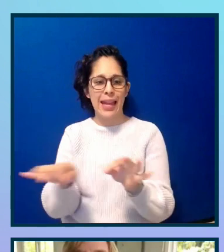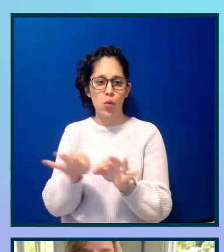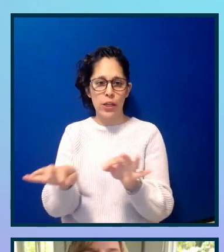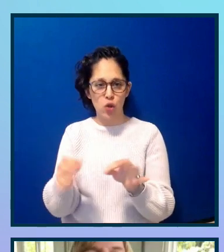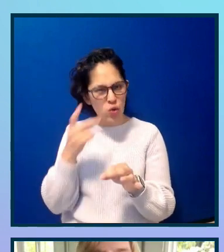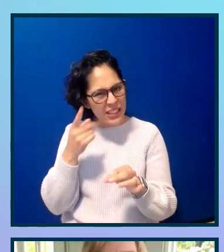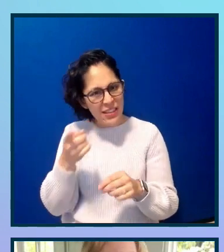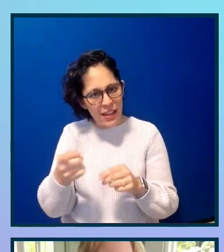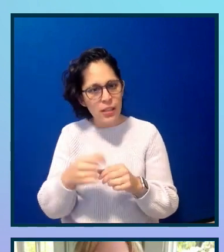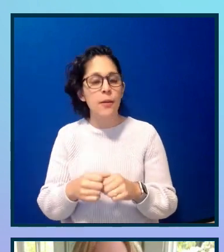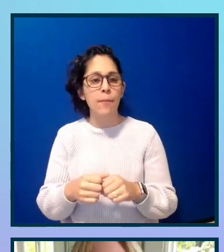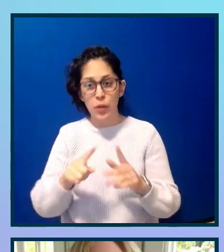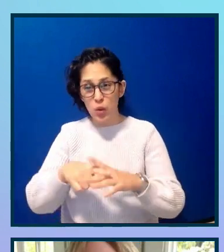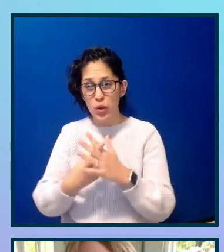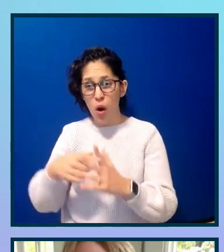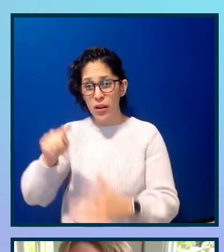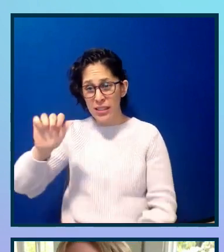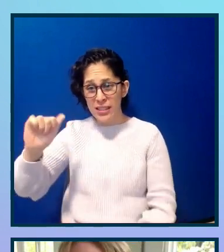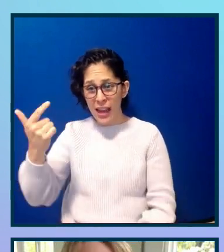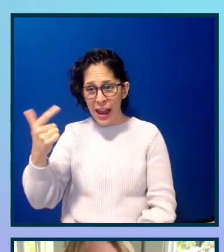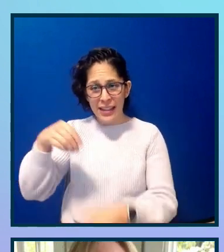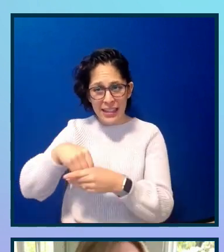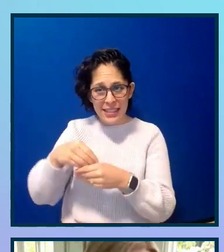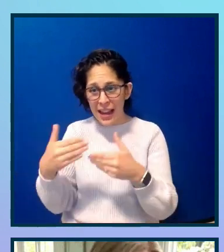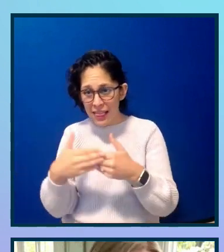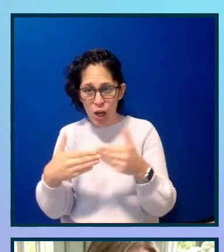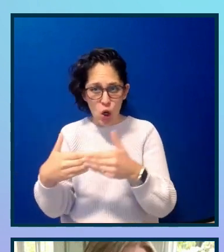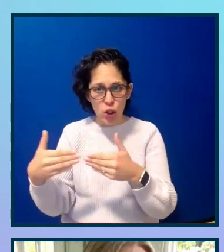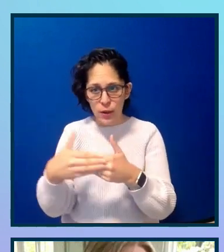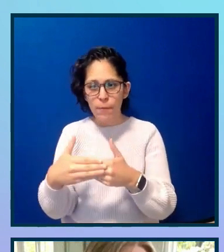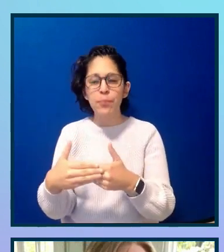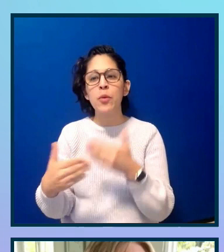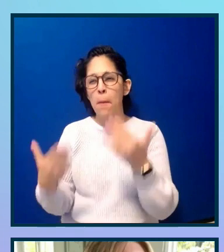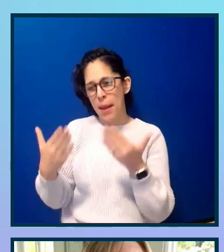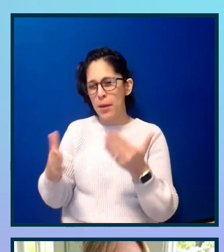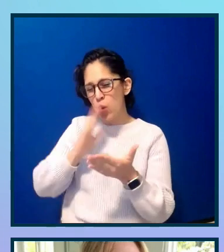if you start tagging inside of your layers with this, and maybe we'll get into this in the Q&A,